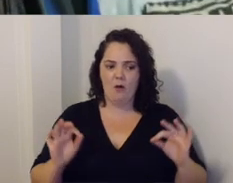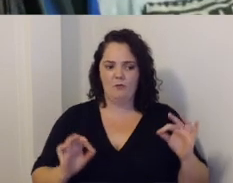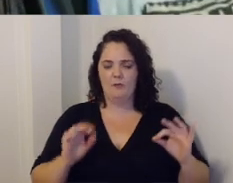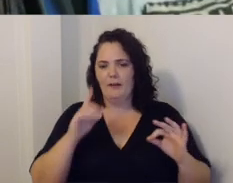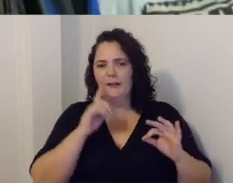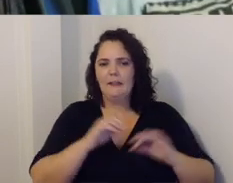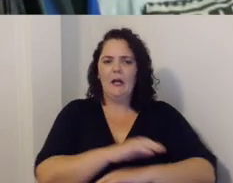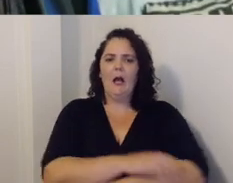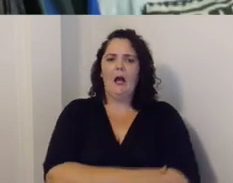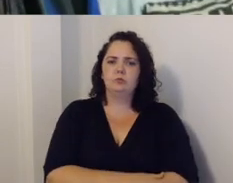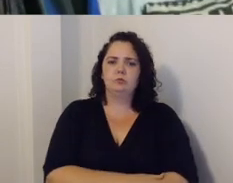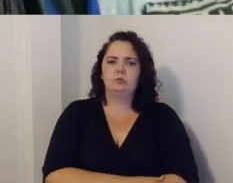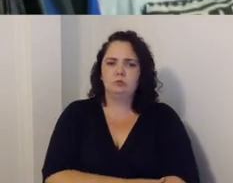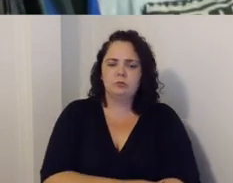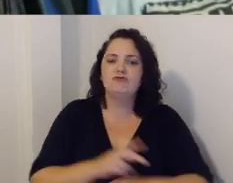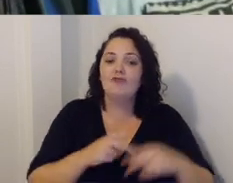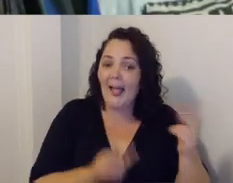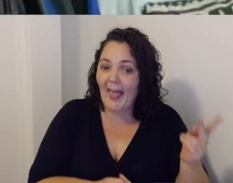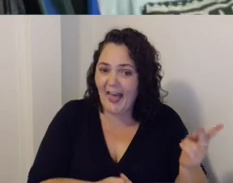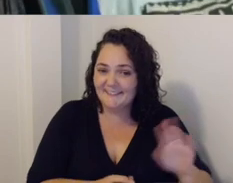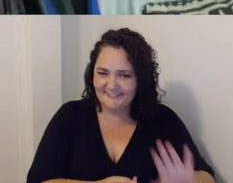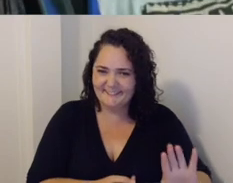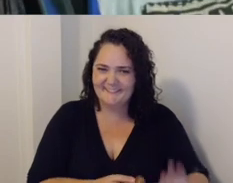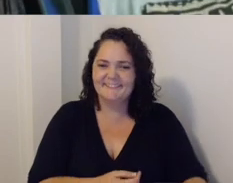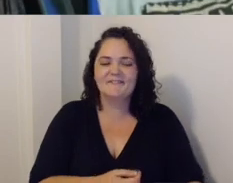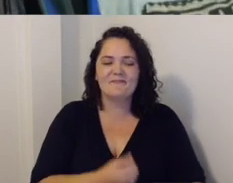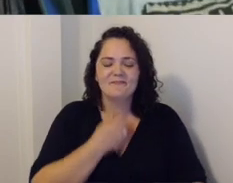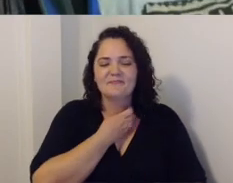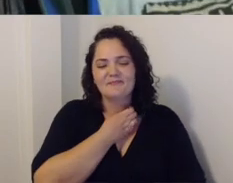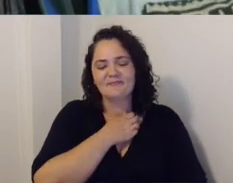bit here in the background. Am I back in frame? Now okay good, now when you're thinking about